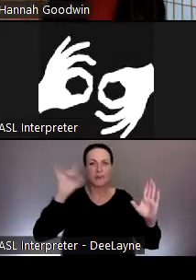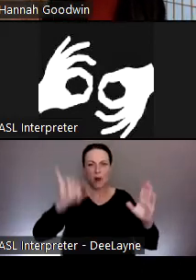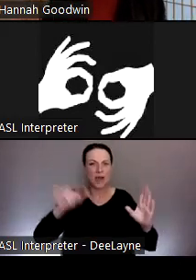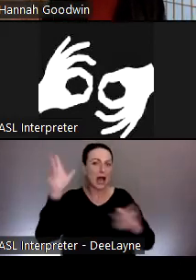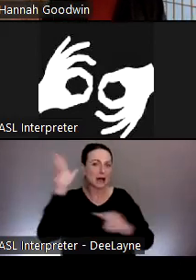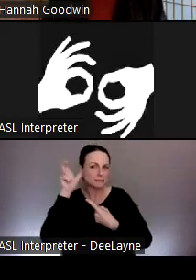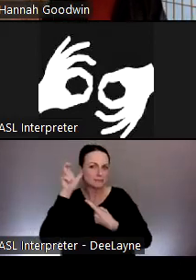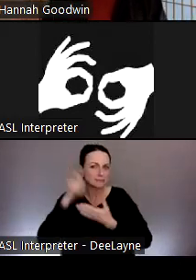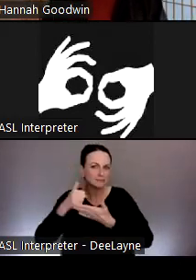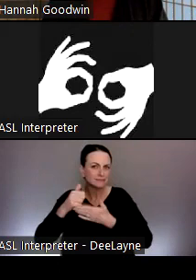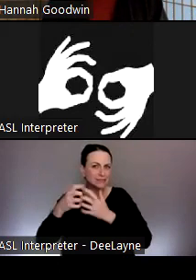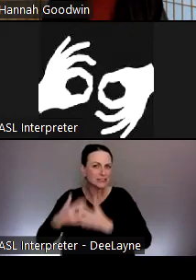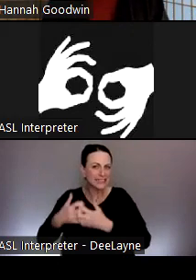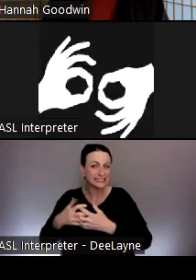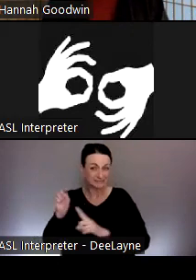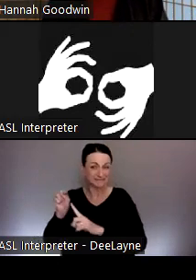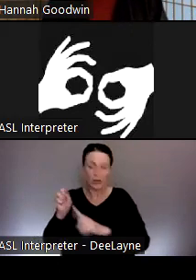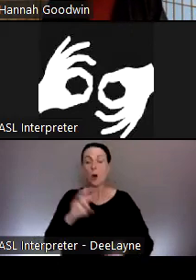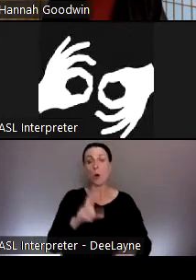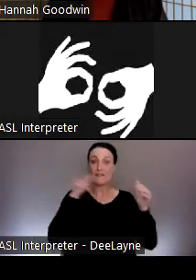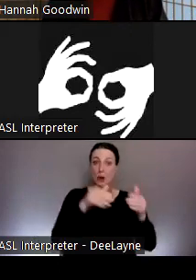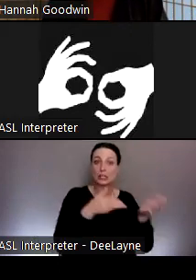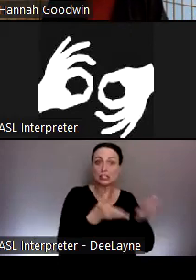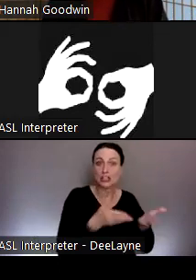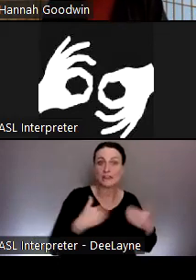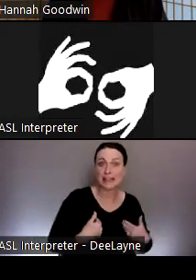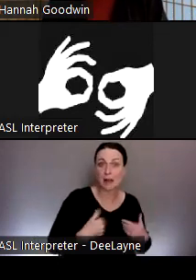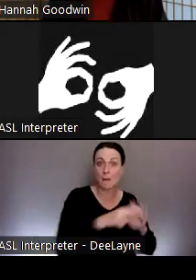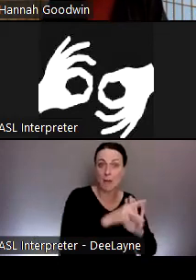It could be focused on service animal policies and systems,